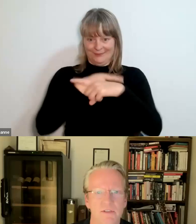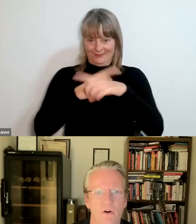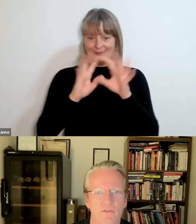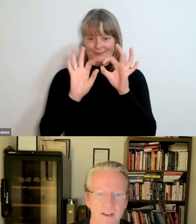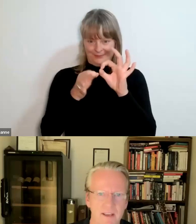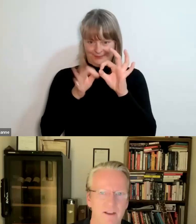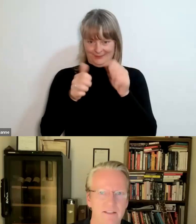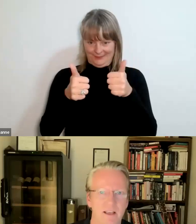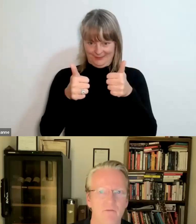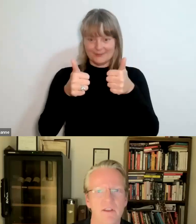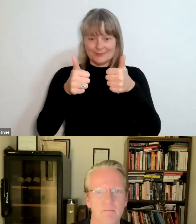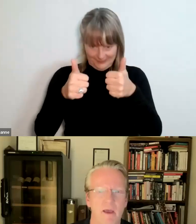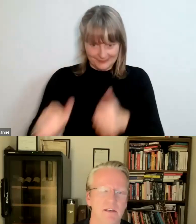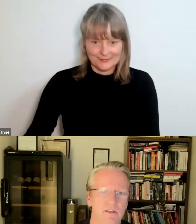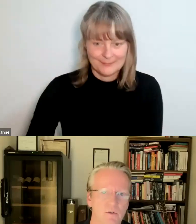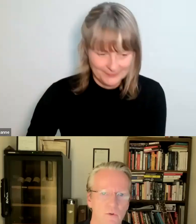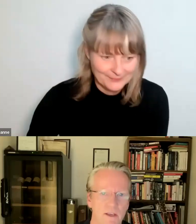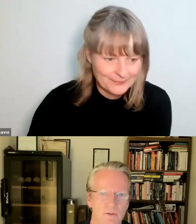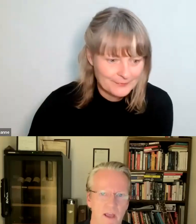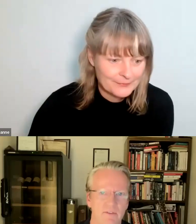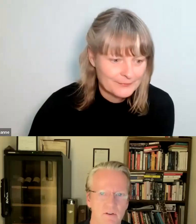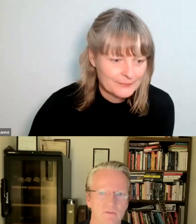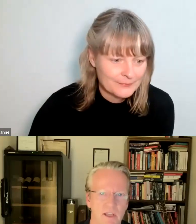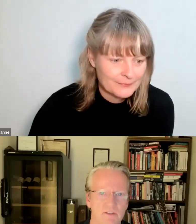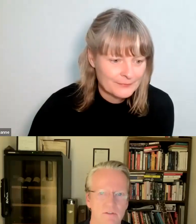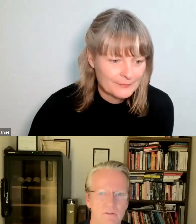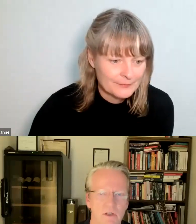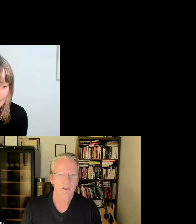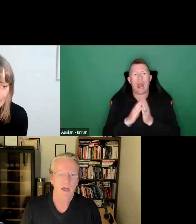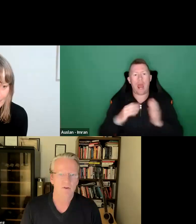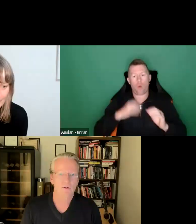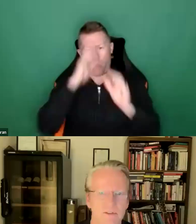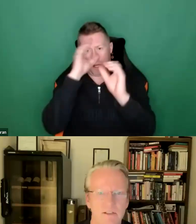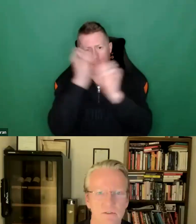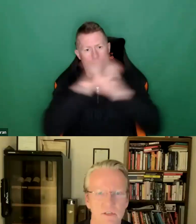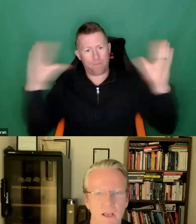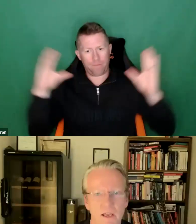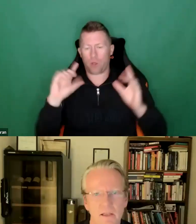paper, enforceable we called the discussion paper. It is deliberately called a discussion paper because we think